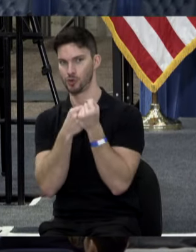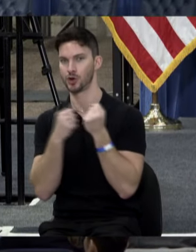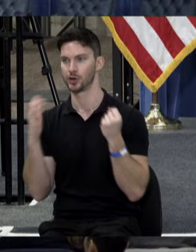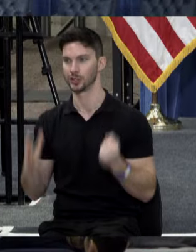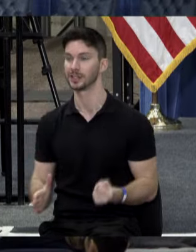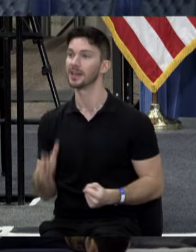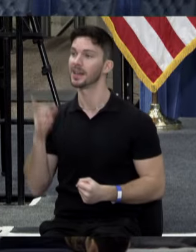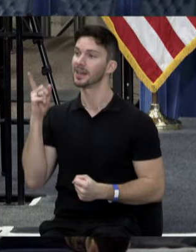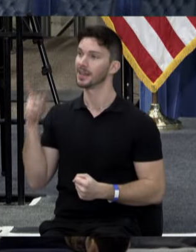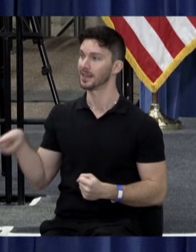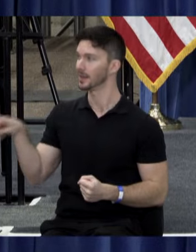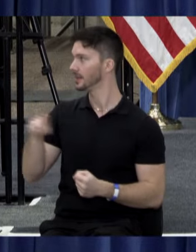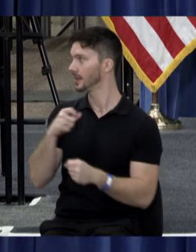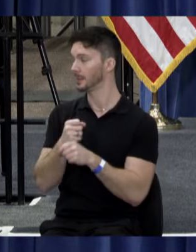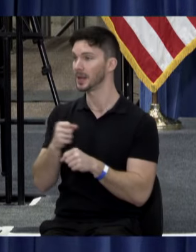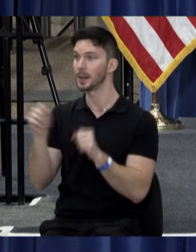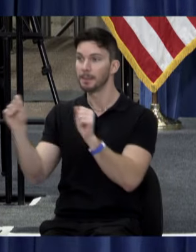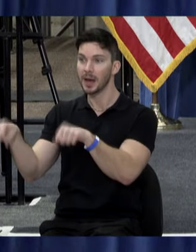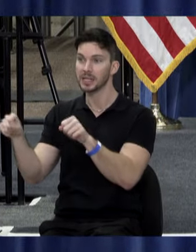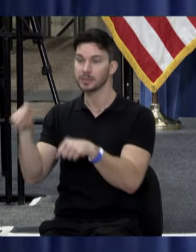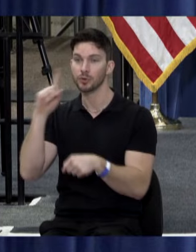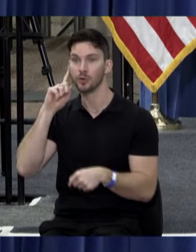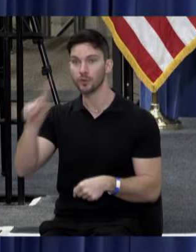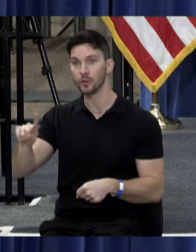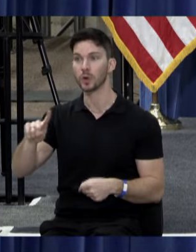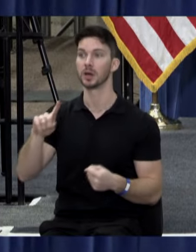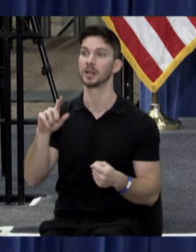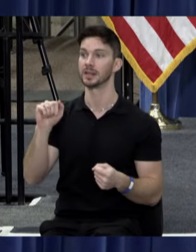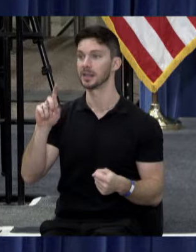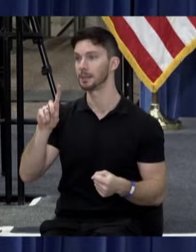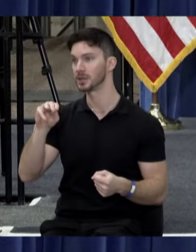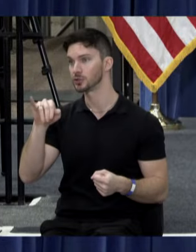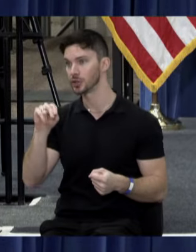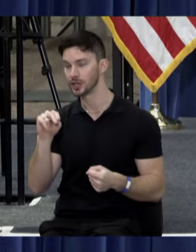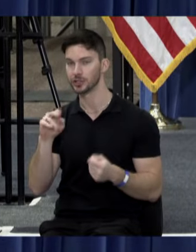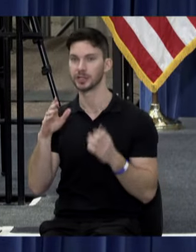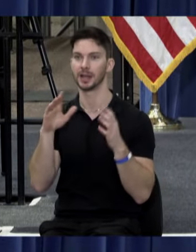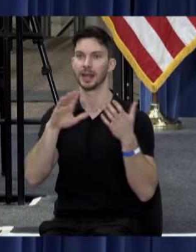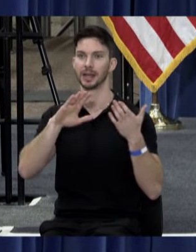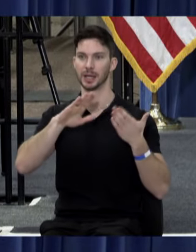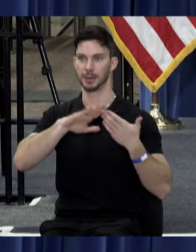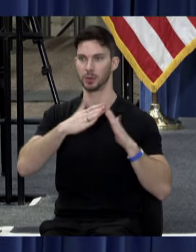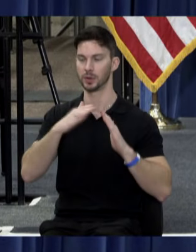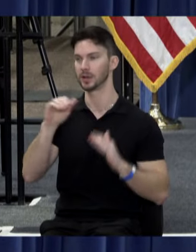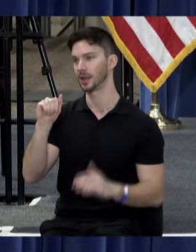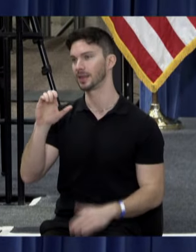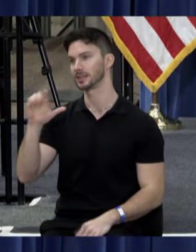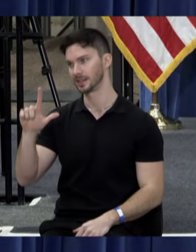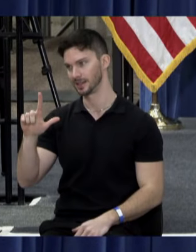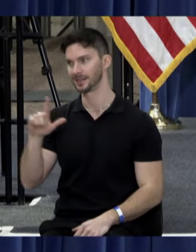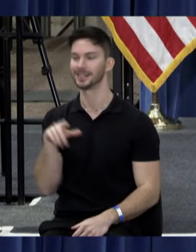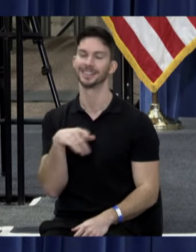the Administration for Community Living to exist and support these national leaders.